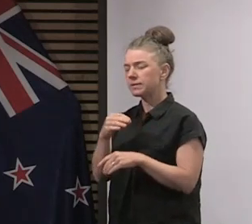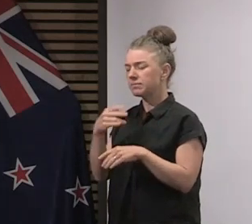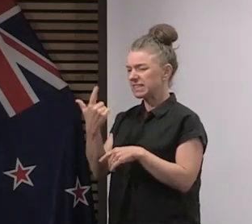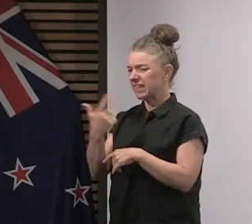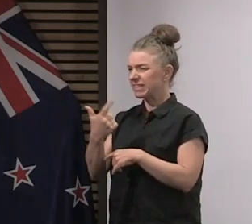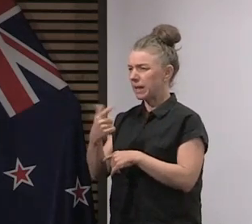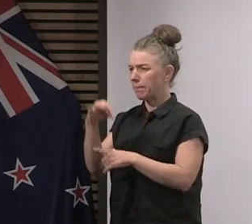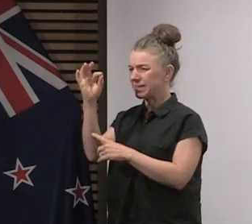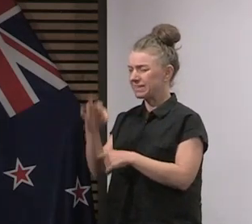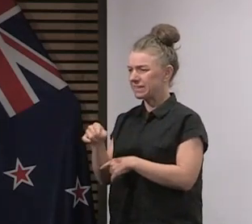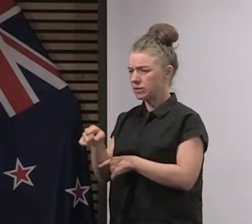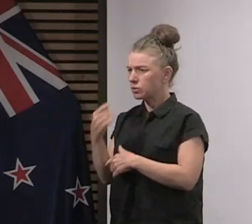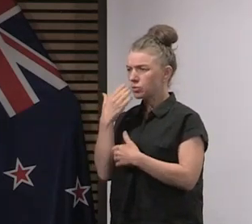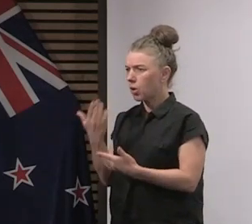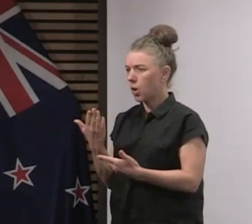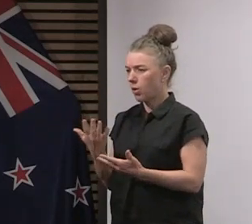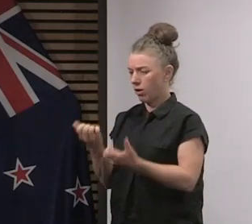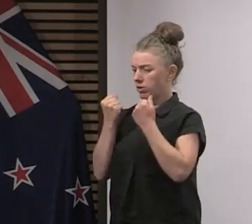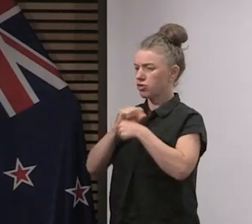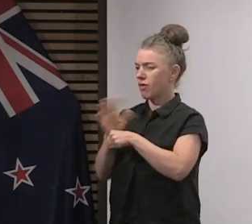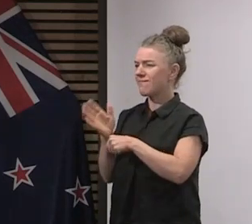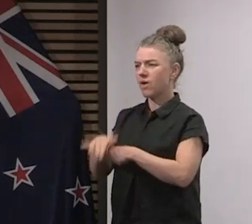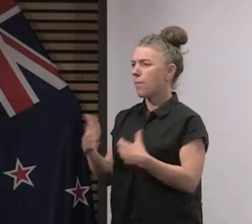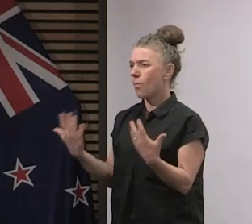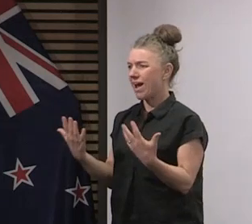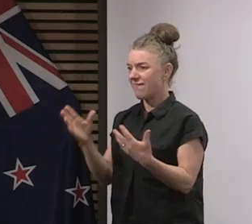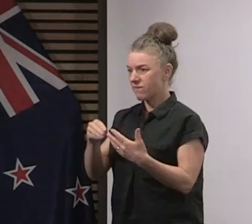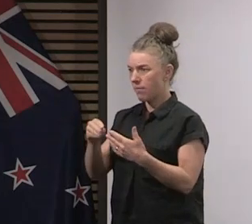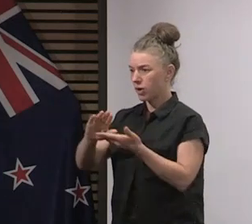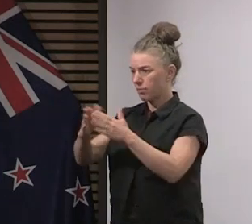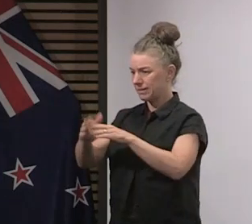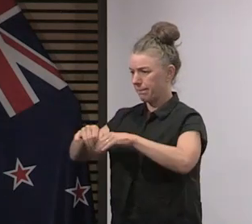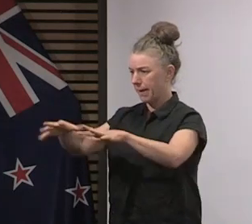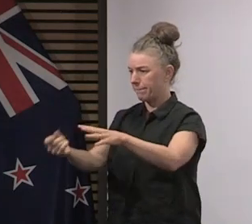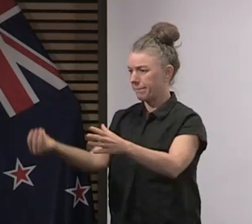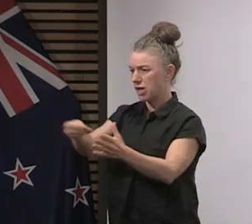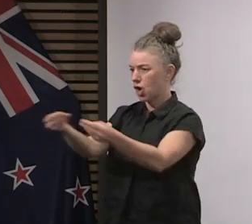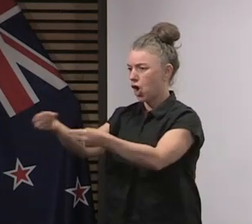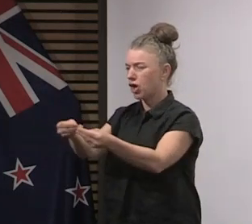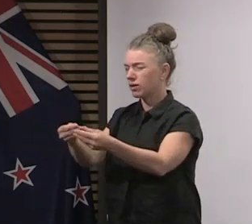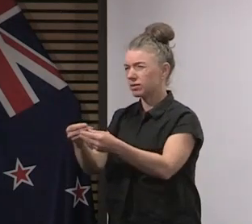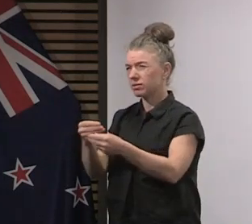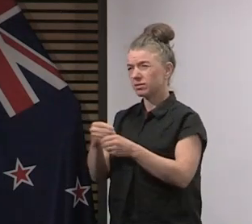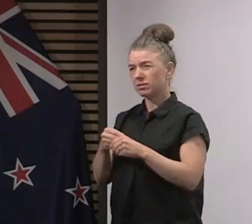In terms of the 17% that are unknown whether it's